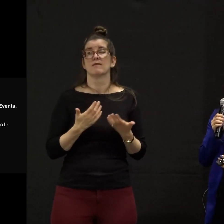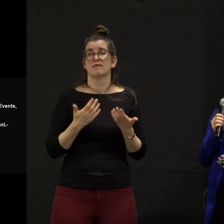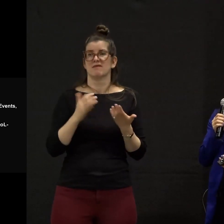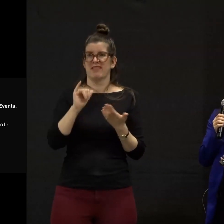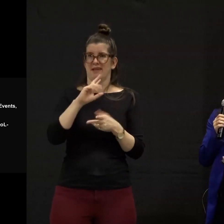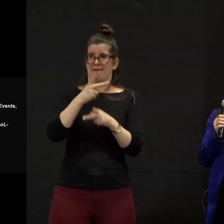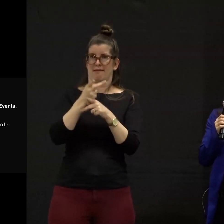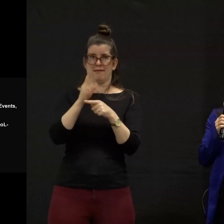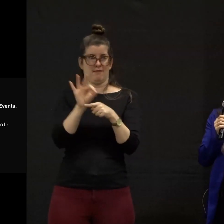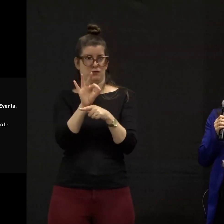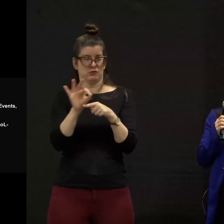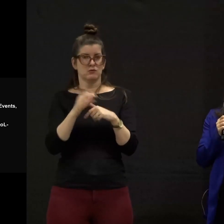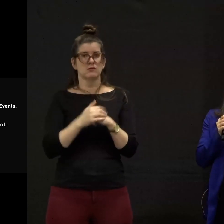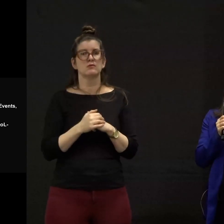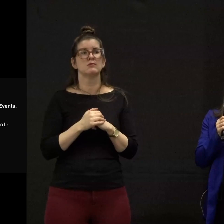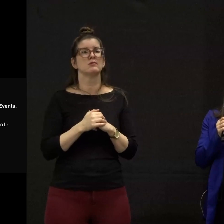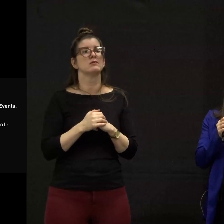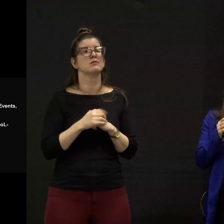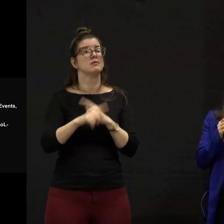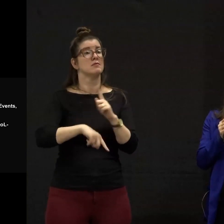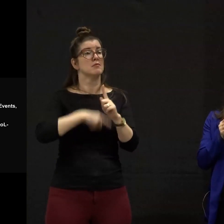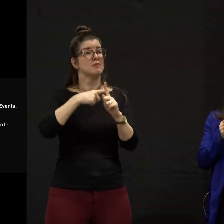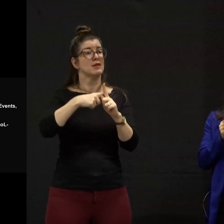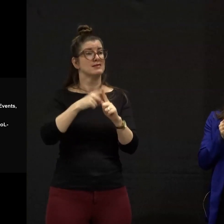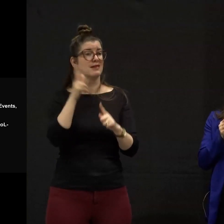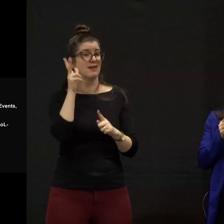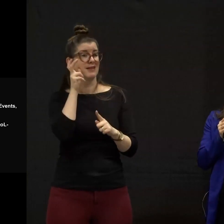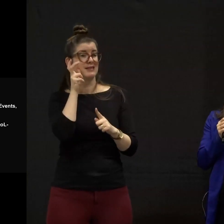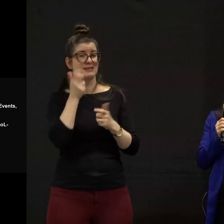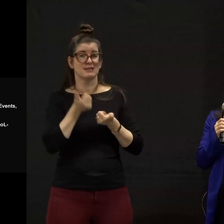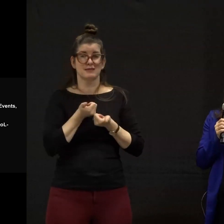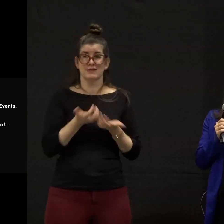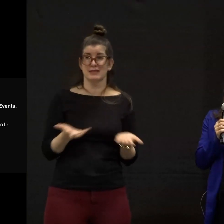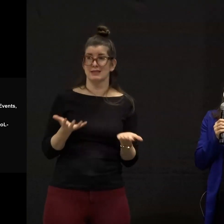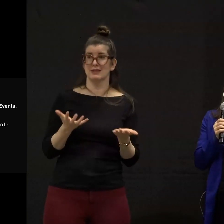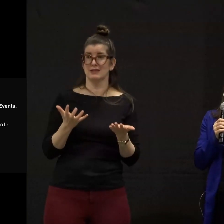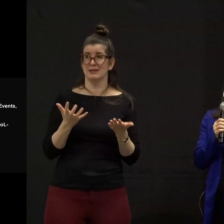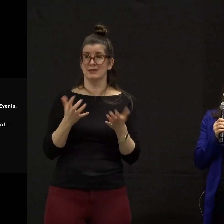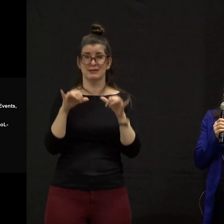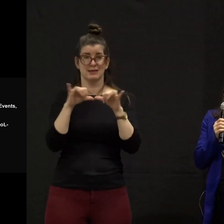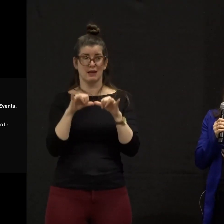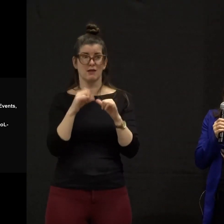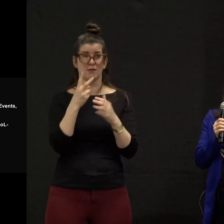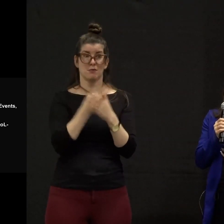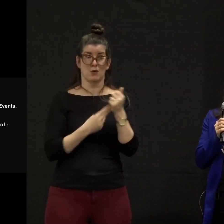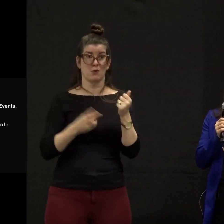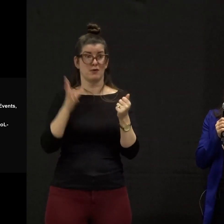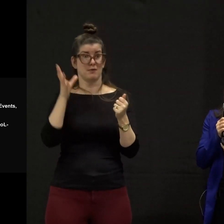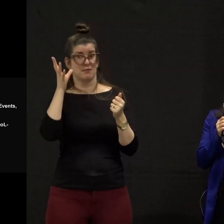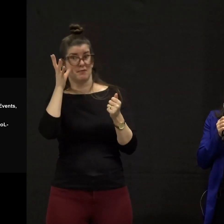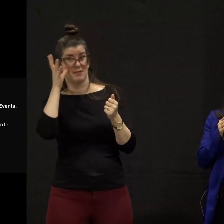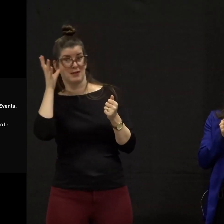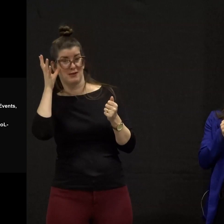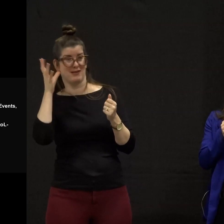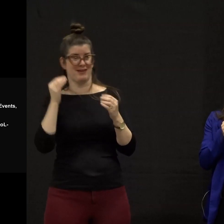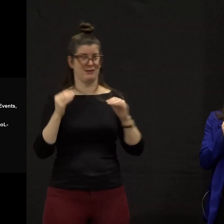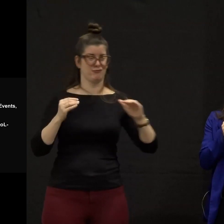And we also found a listening fatigue scale, parent and child version. So the child gets to report on